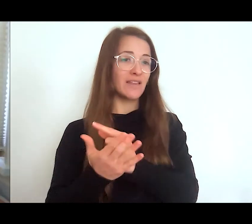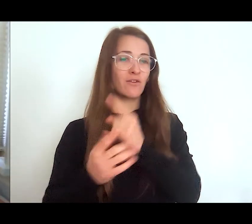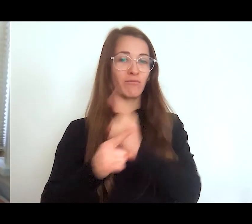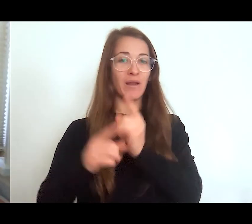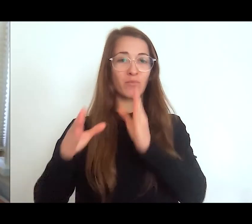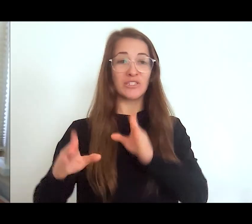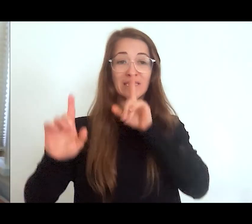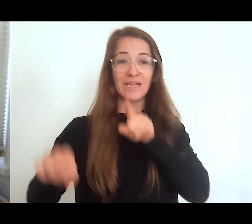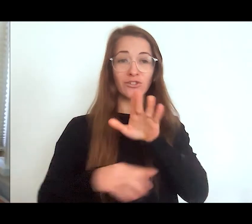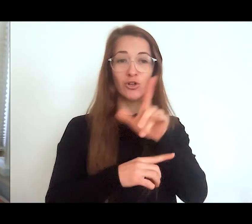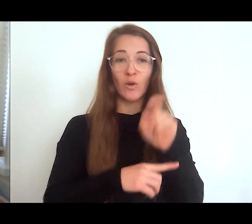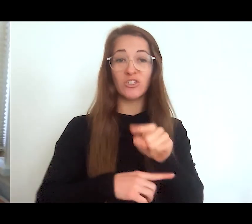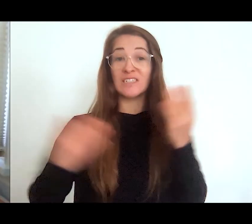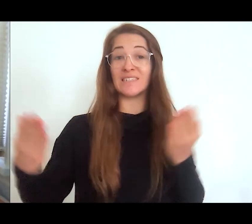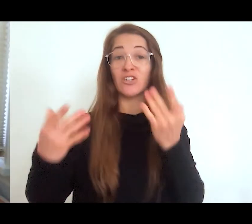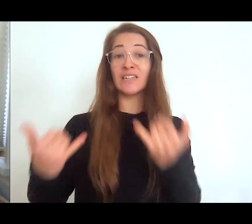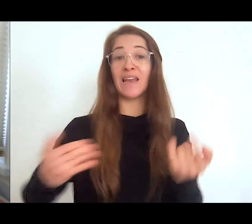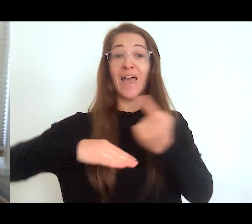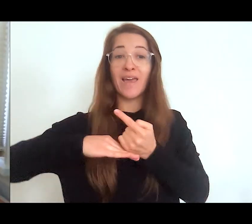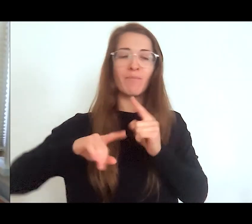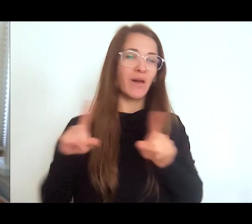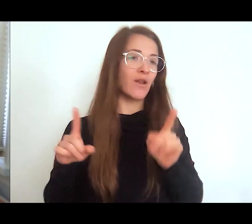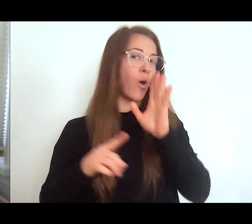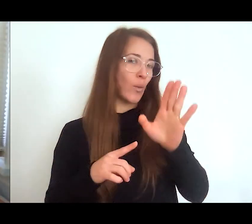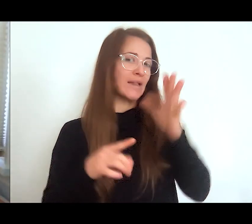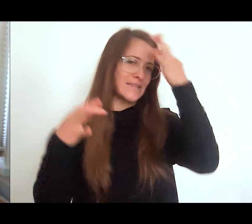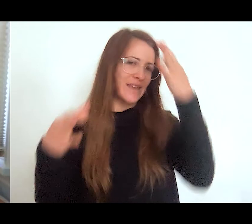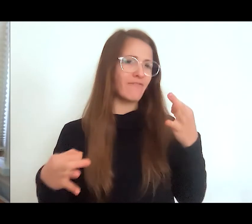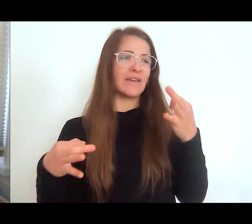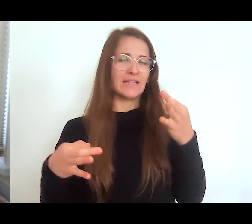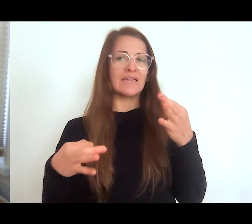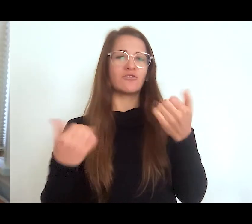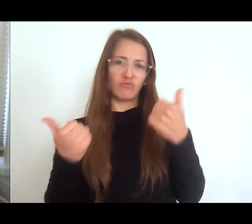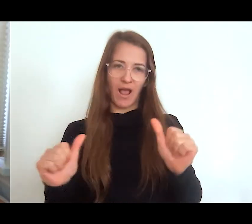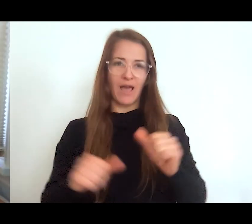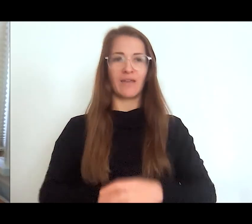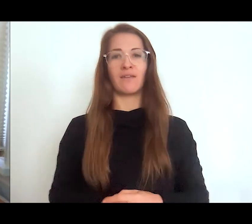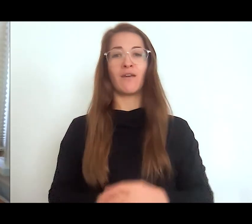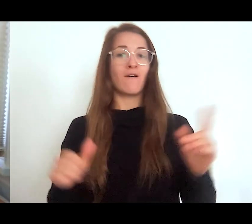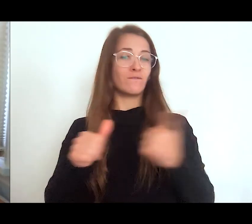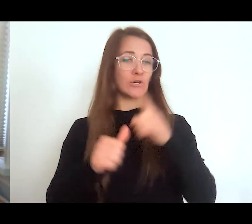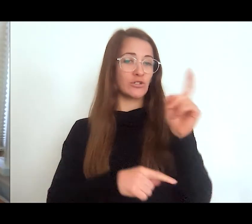THE PANEL.